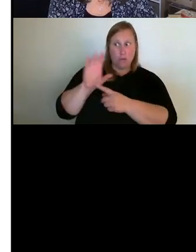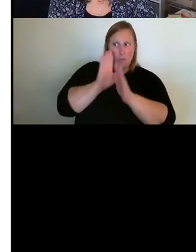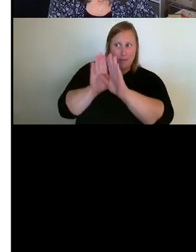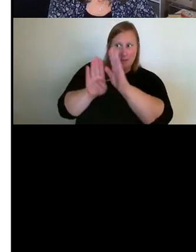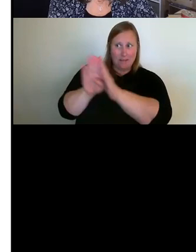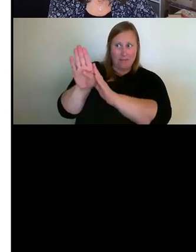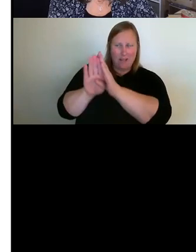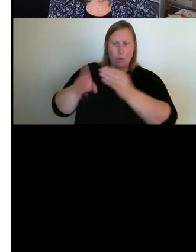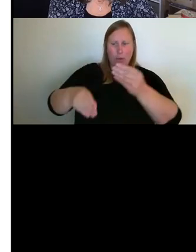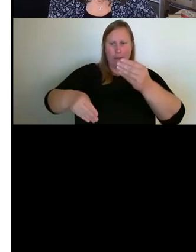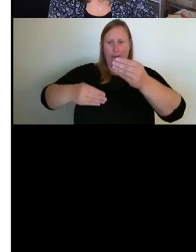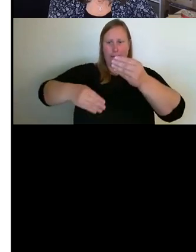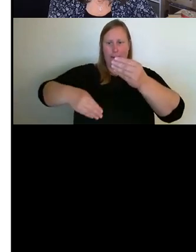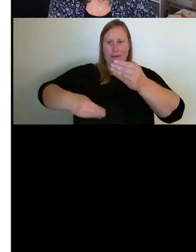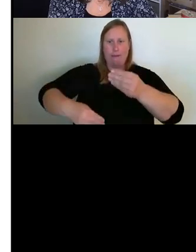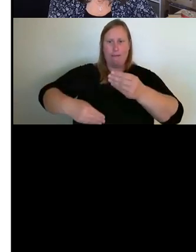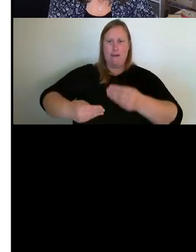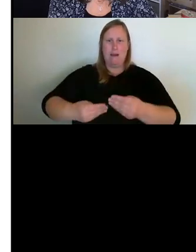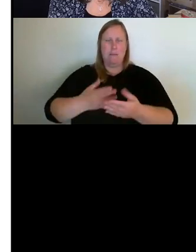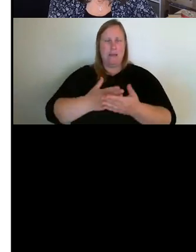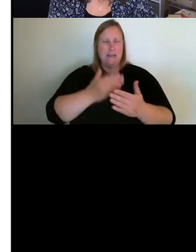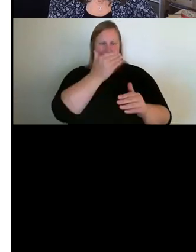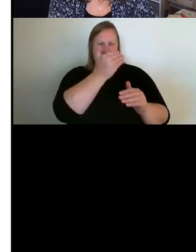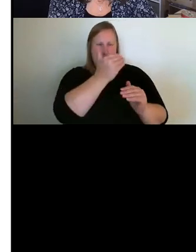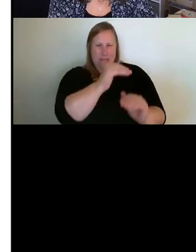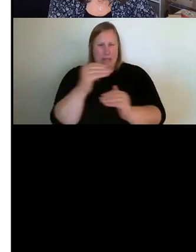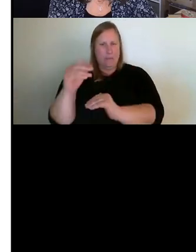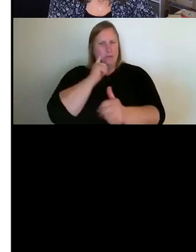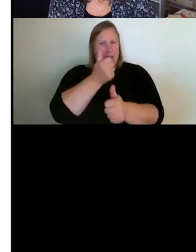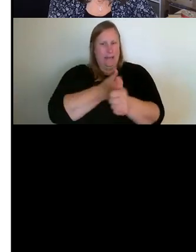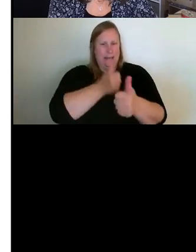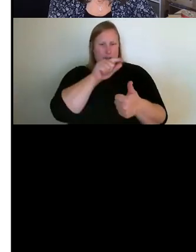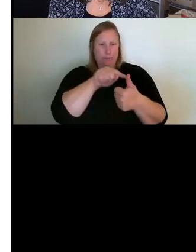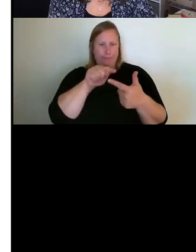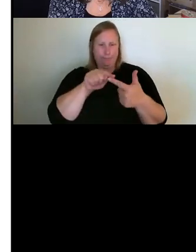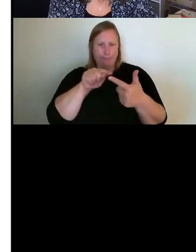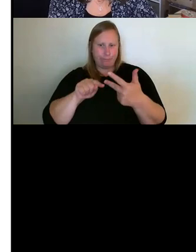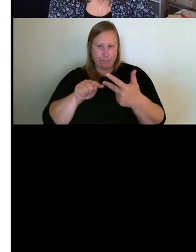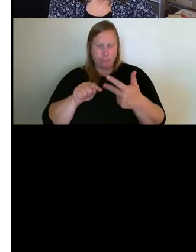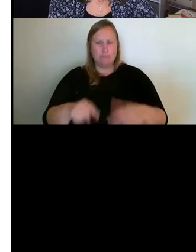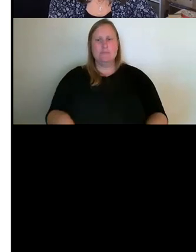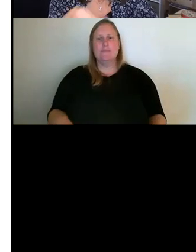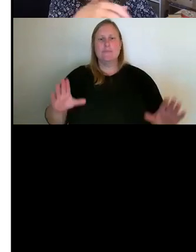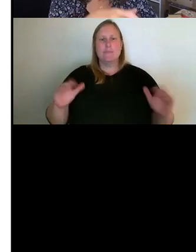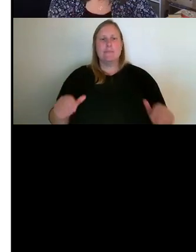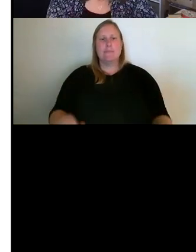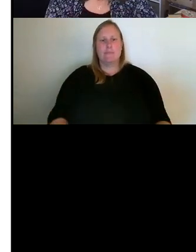be added because there is limitations to each of the tools we will talk about. So, we will go to the next slide and start with the